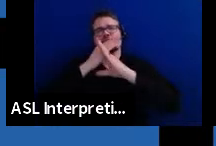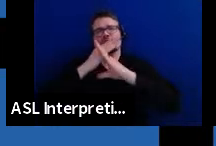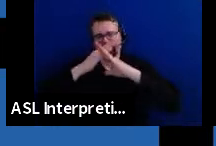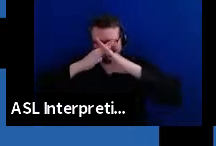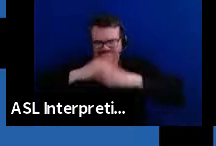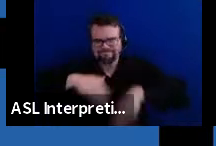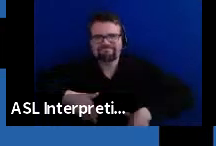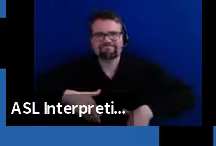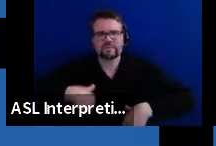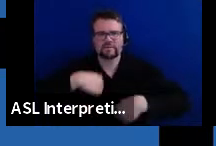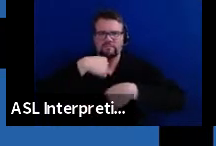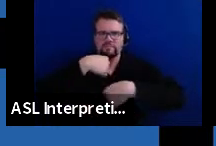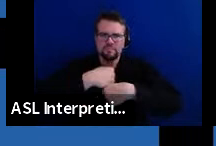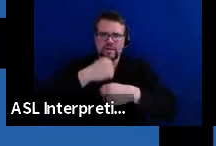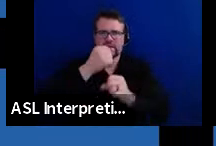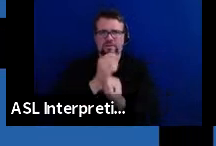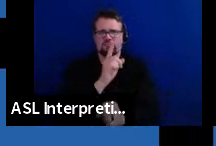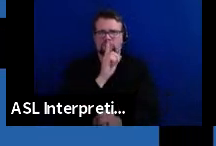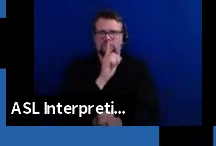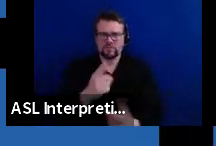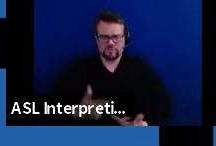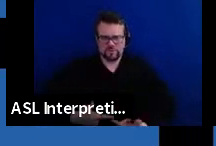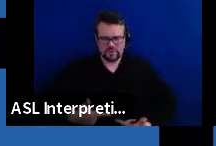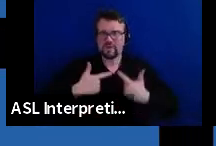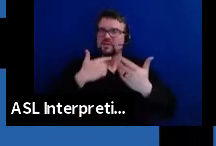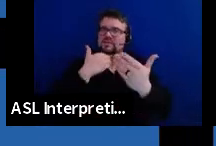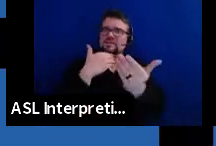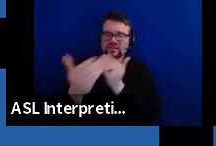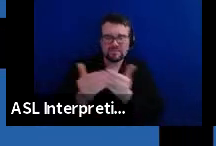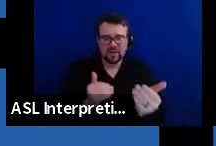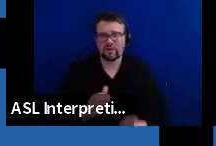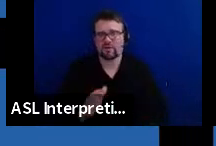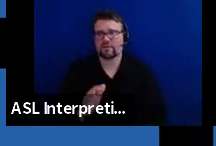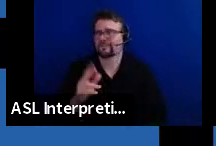THAT ALL PEOPLE REGARDLESS OF PHYSICAL ABILITY HAVE EQUAL